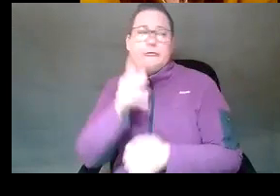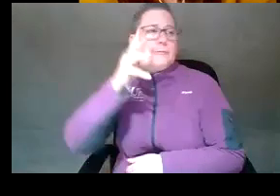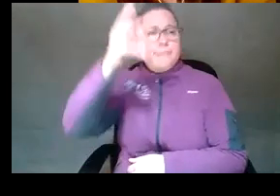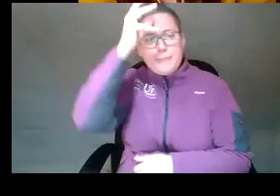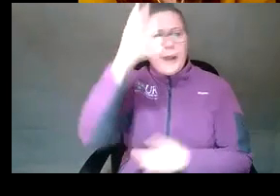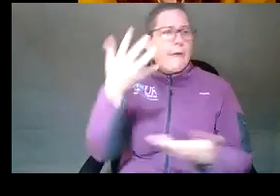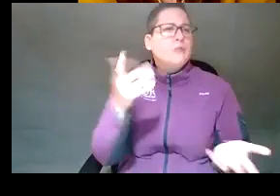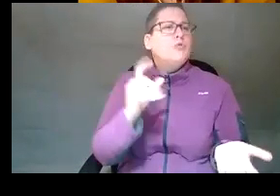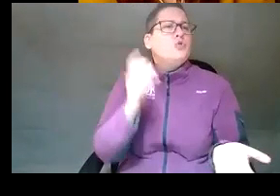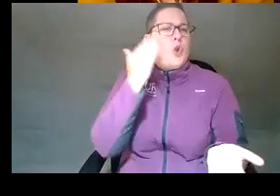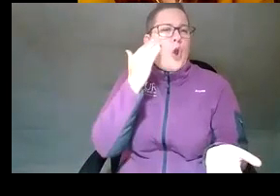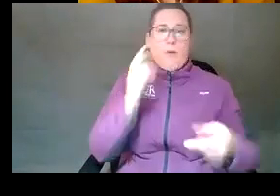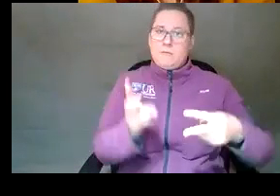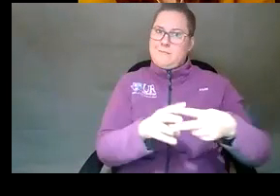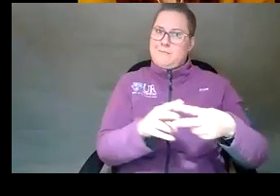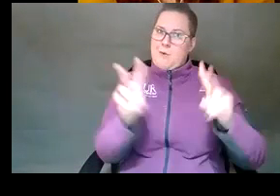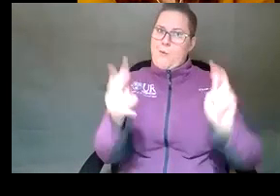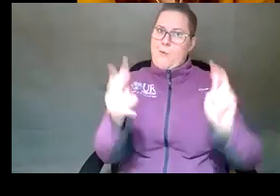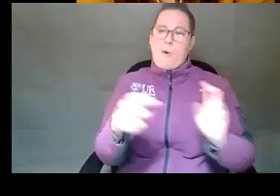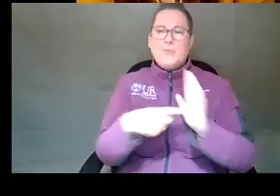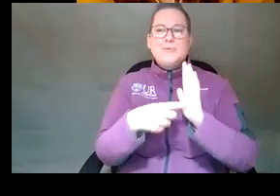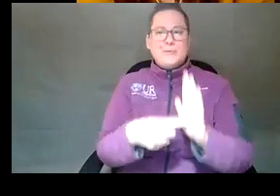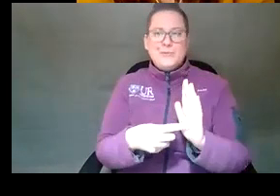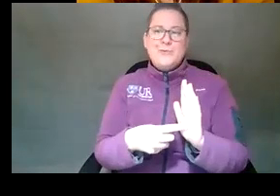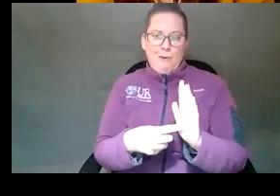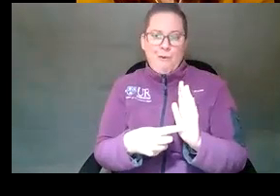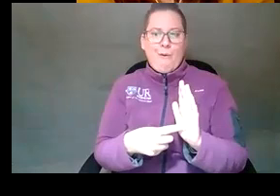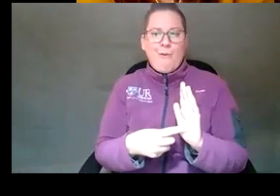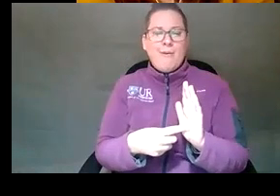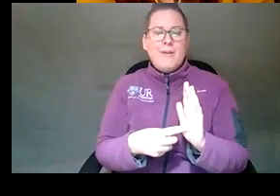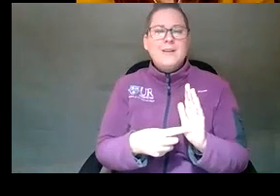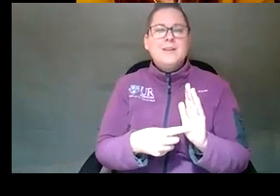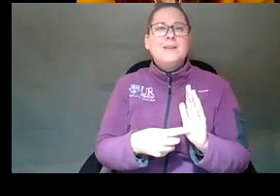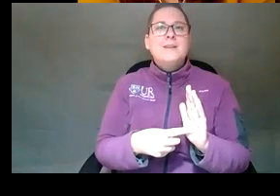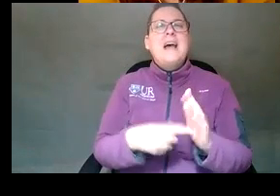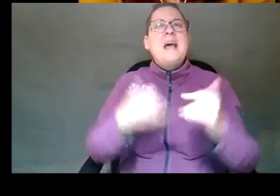these quotes really highlight just that you know telehealth is great in some ways but may not be